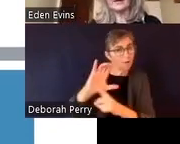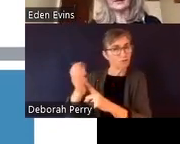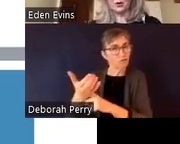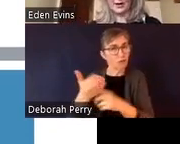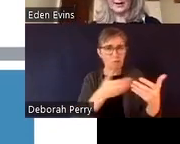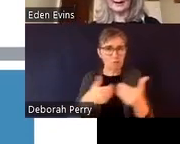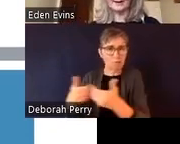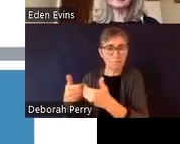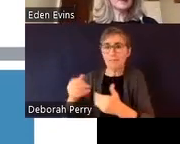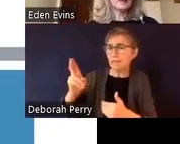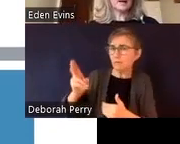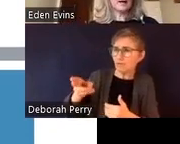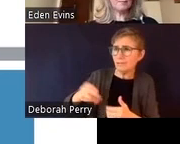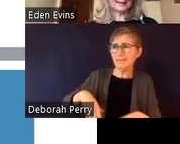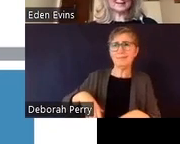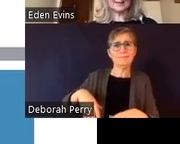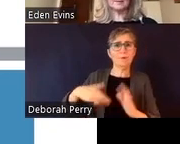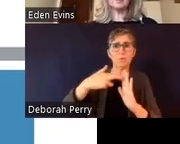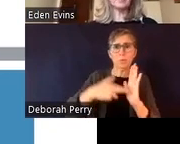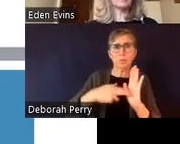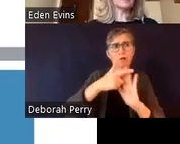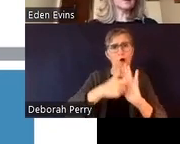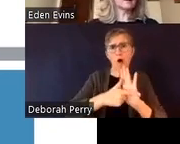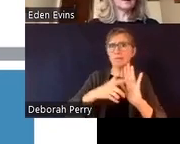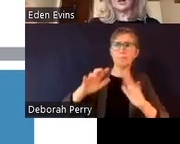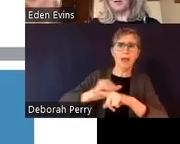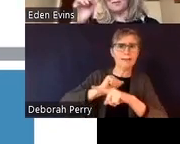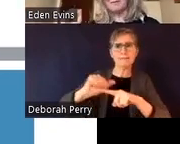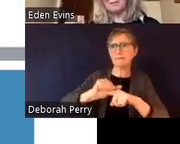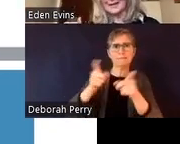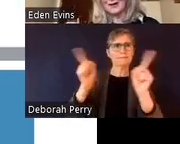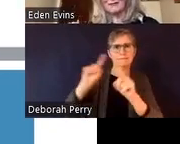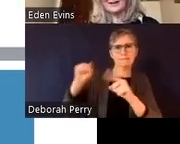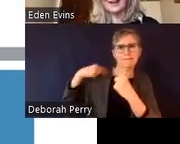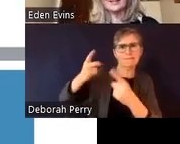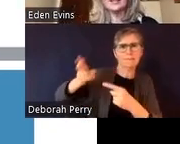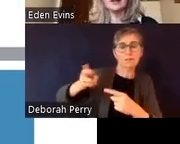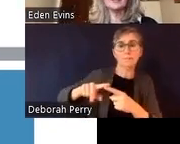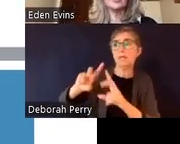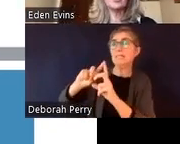regulatory practices, you know, Department of Public Health regulates substance use